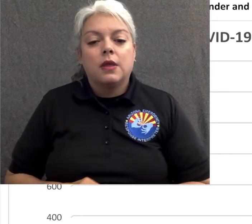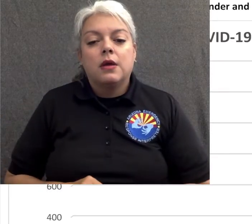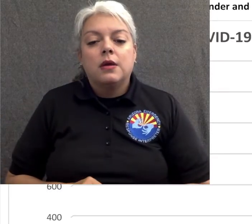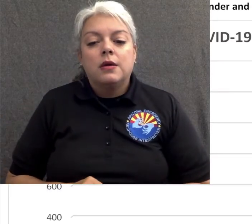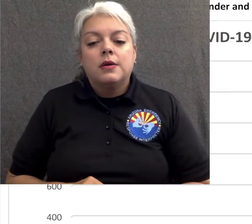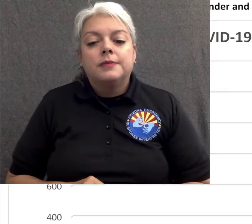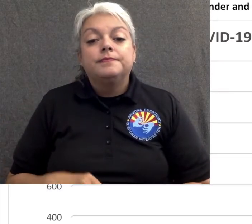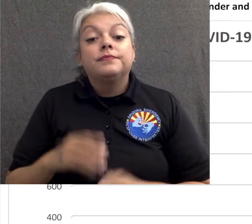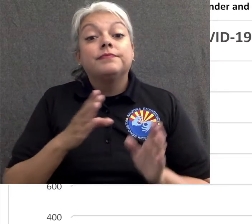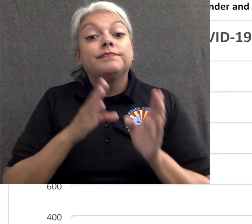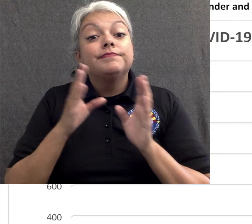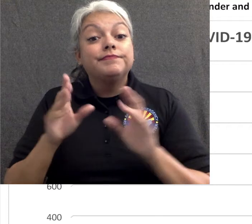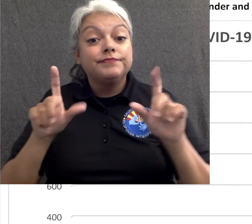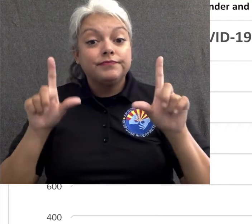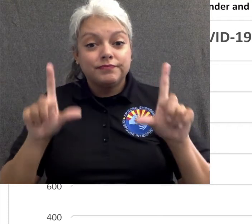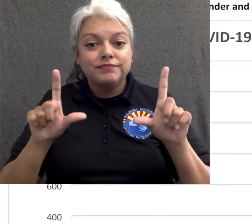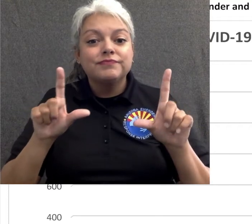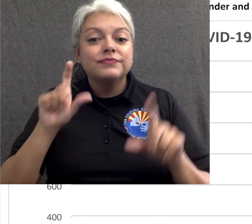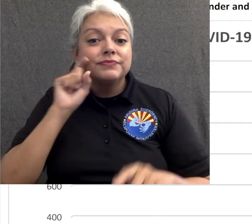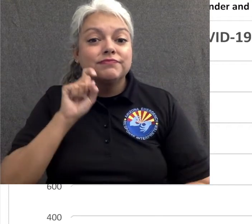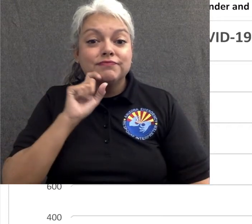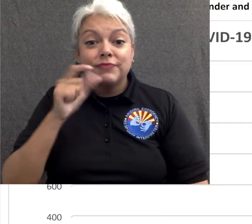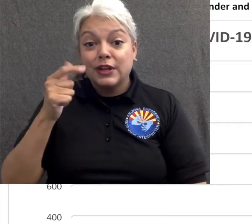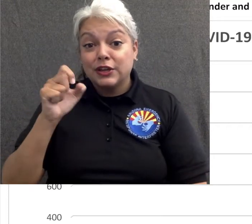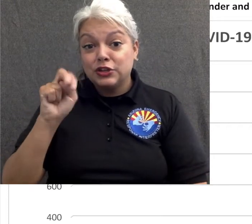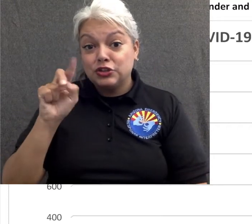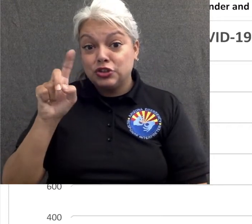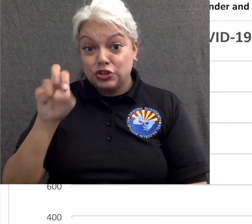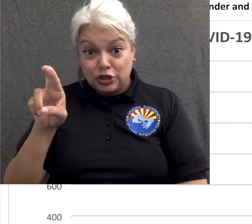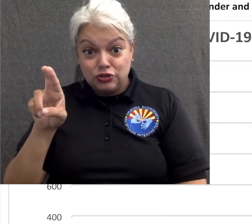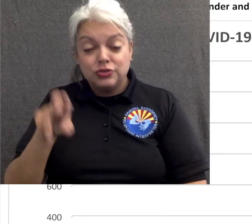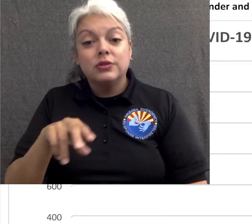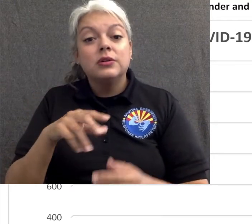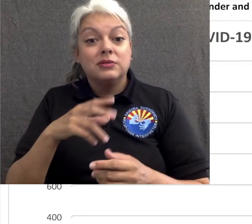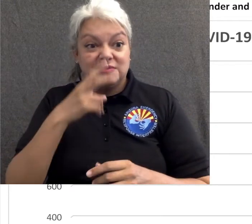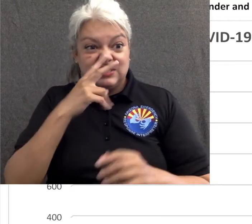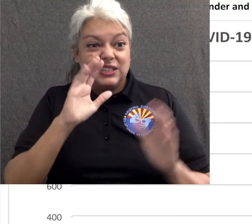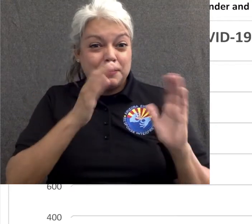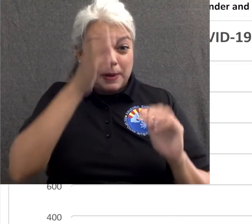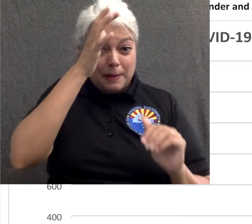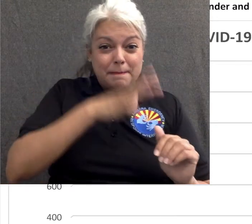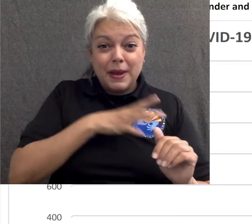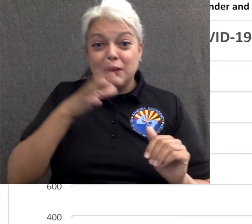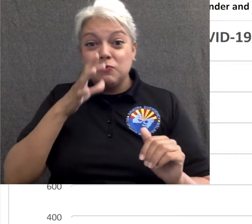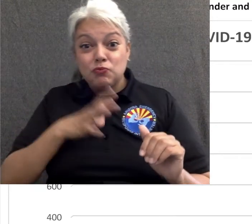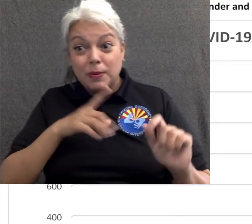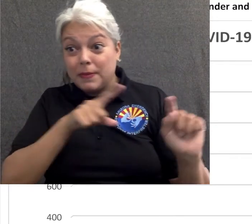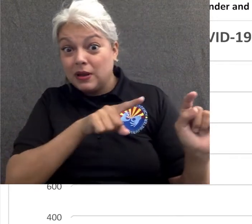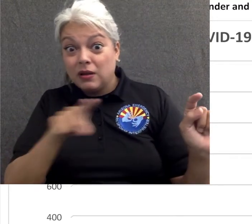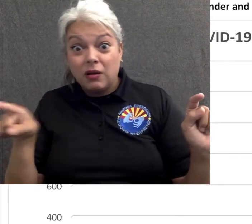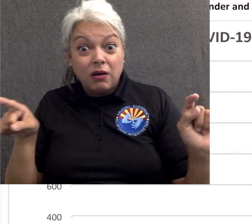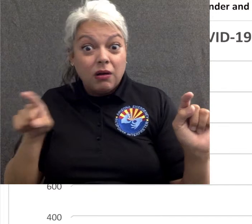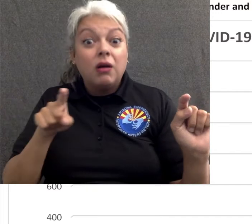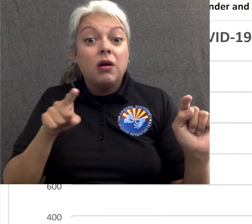there seems to be a higher number of women that get covid however what we do know is that there's a higher number of men that